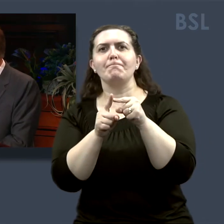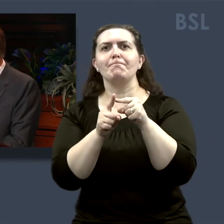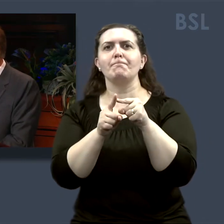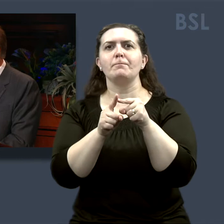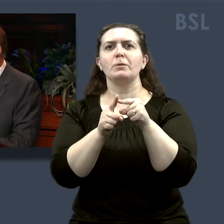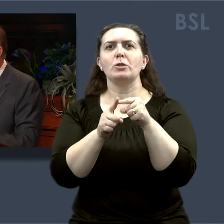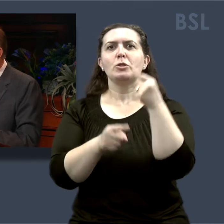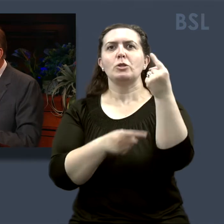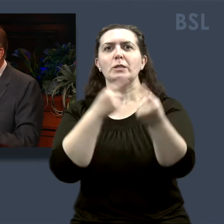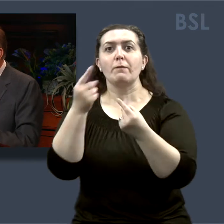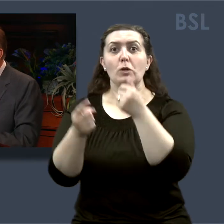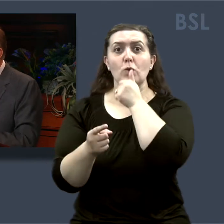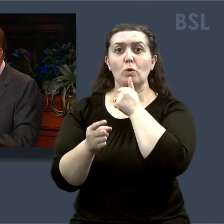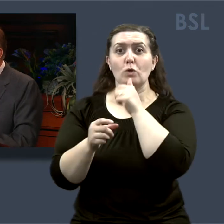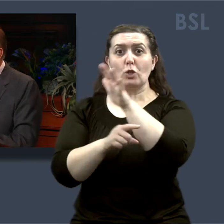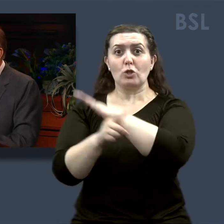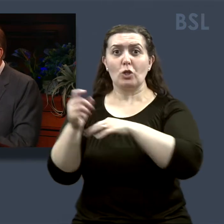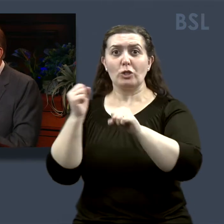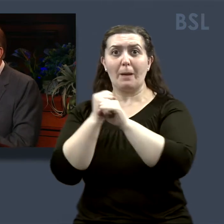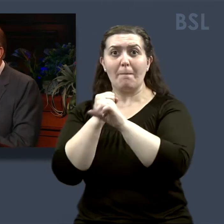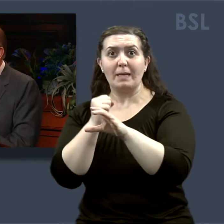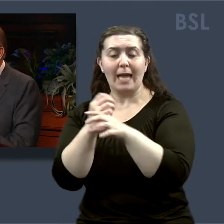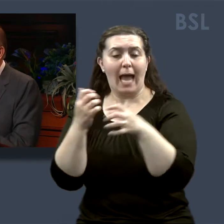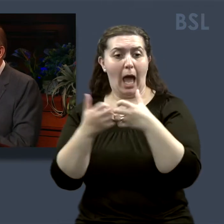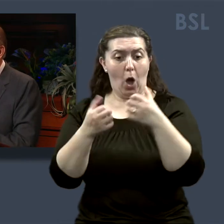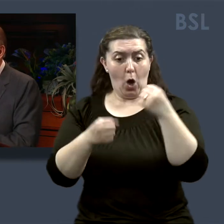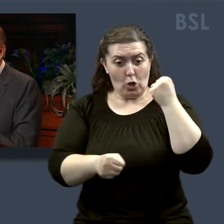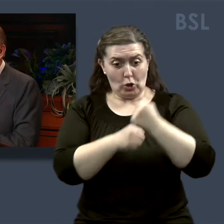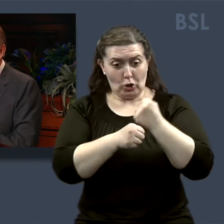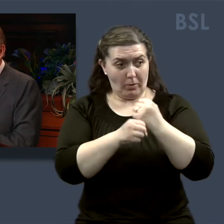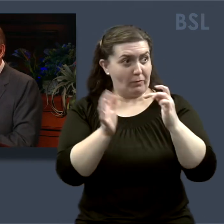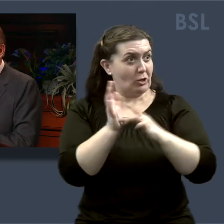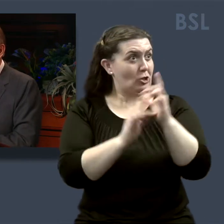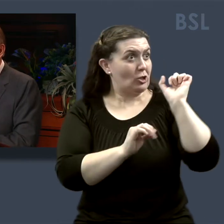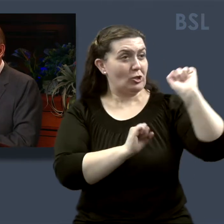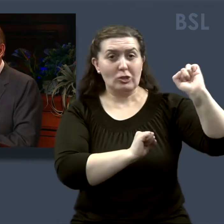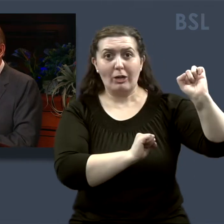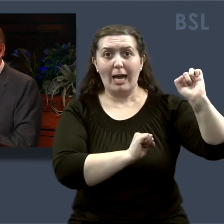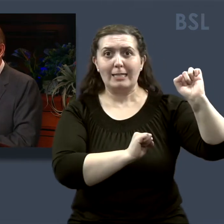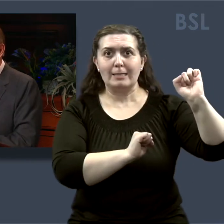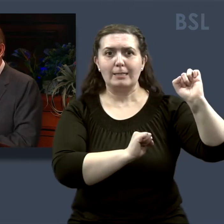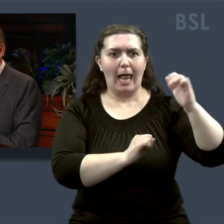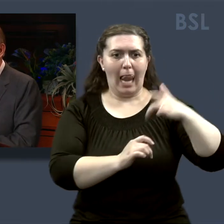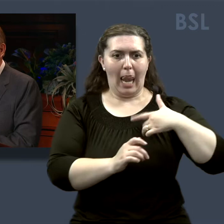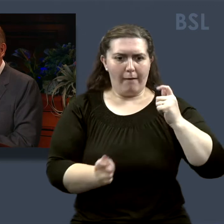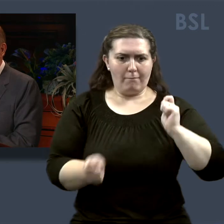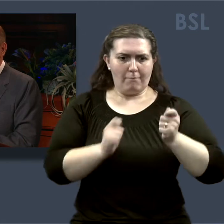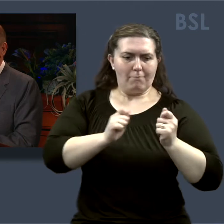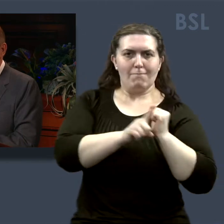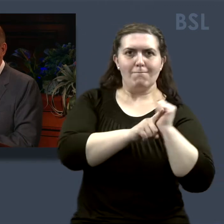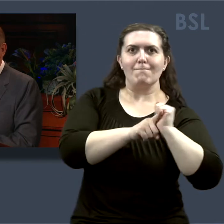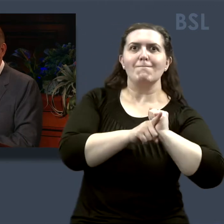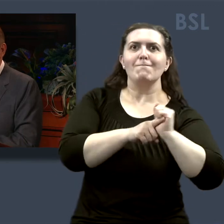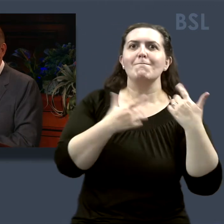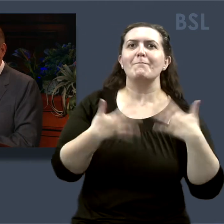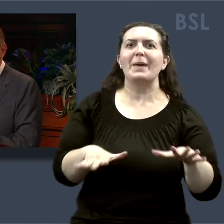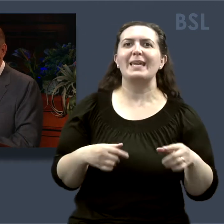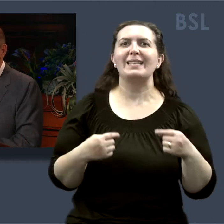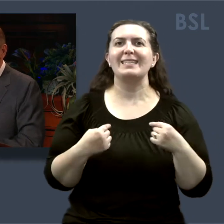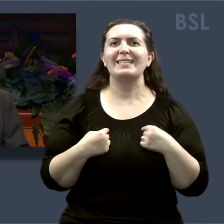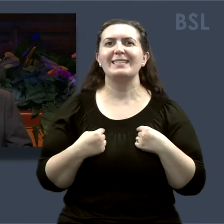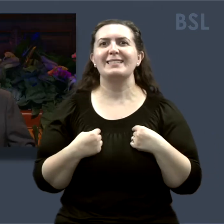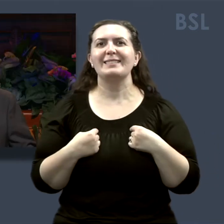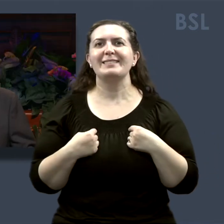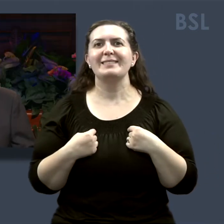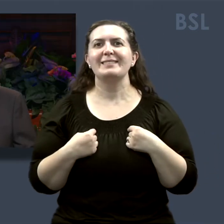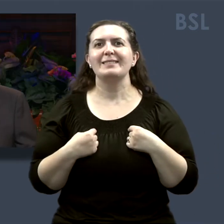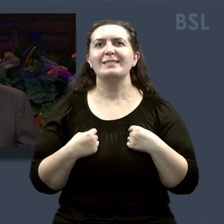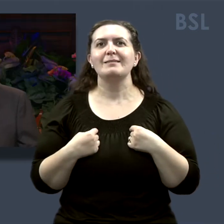when you also use social media to show how the gospel of Jesus Christ shapes your life.